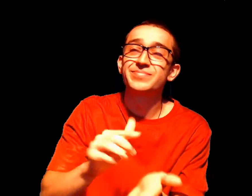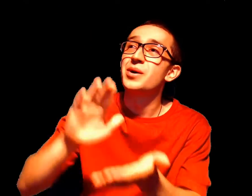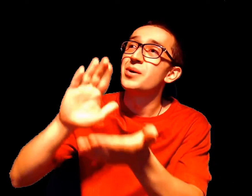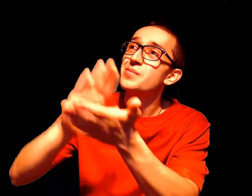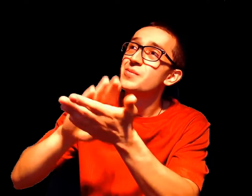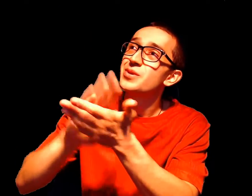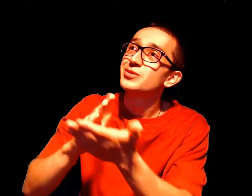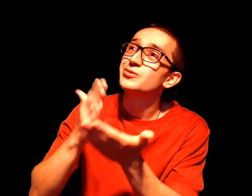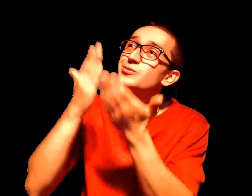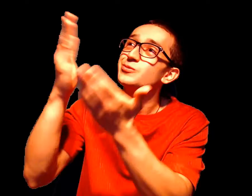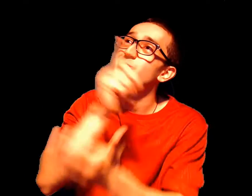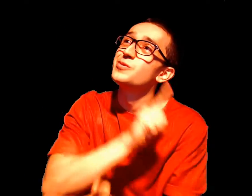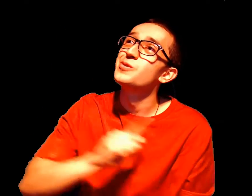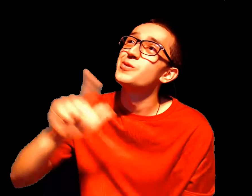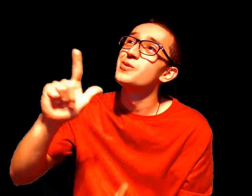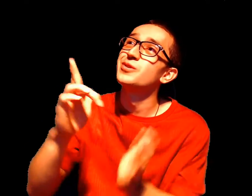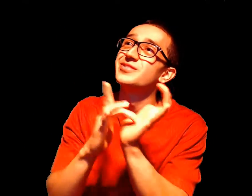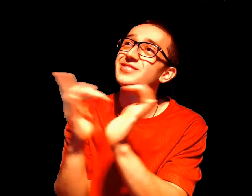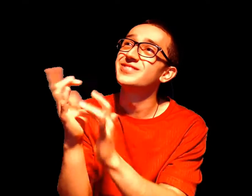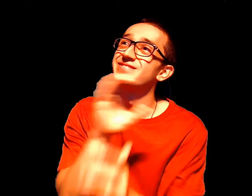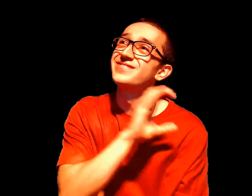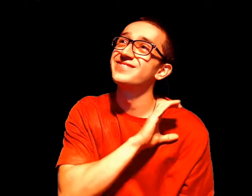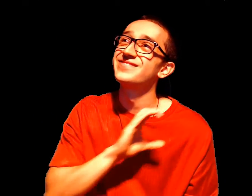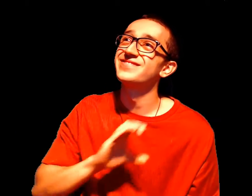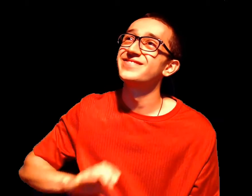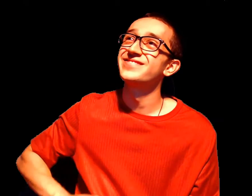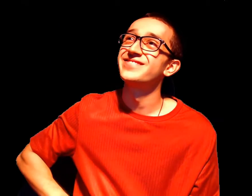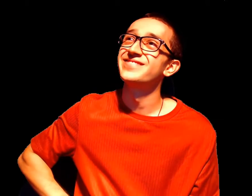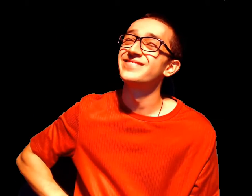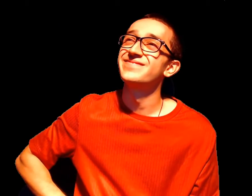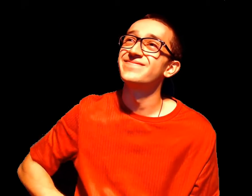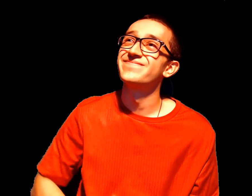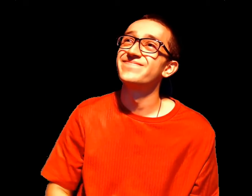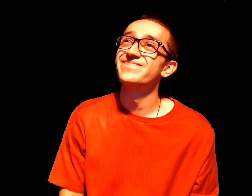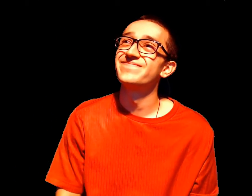Praise to You, Lord Jesus Christ.